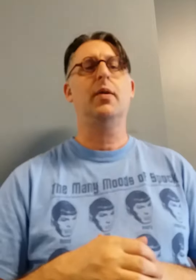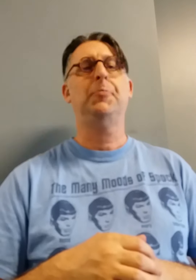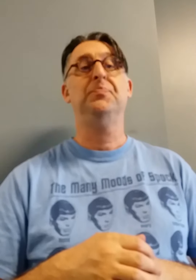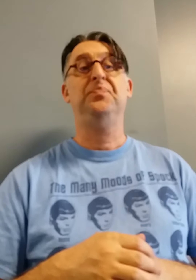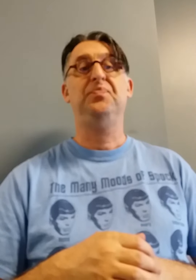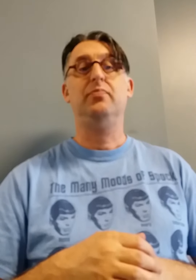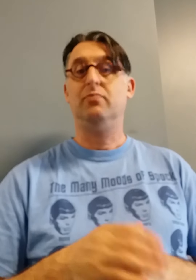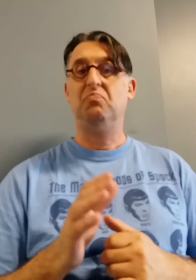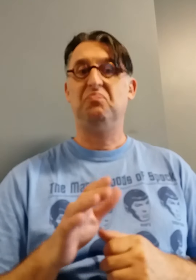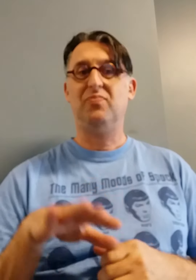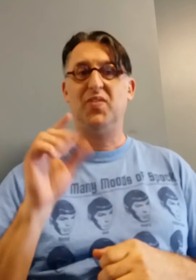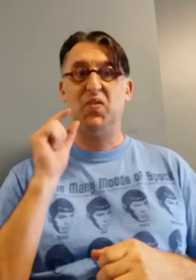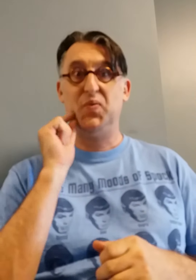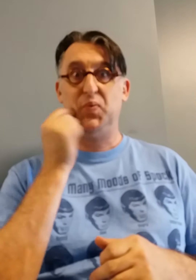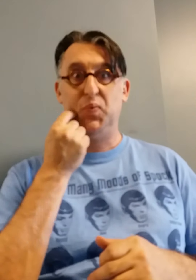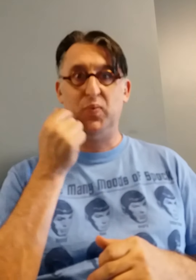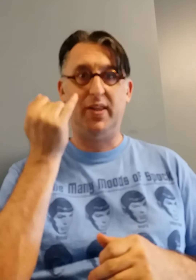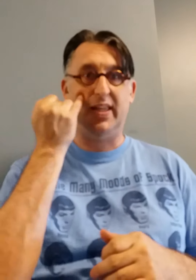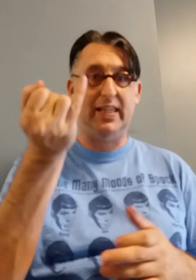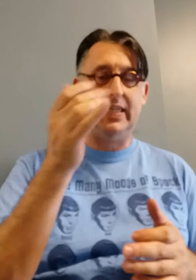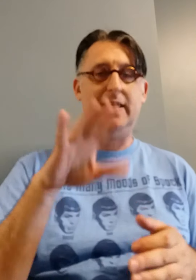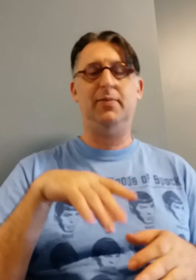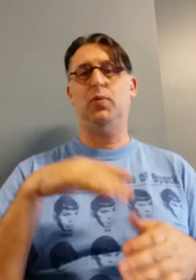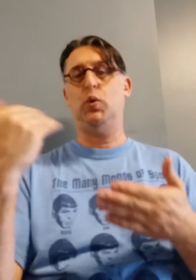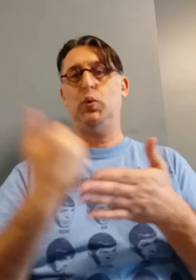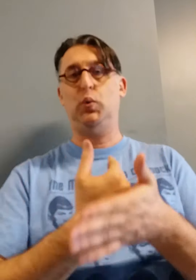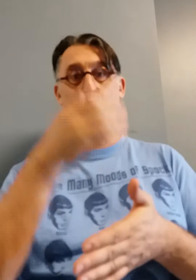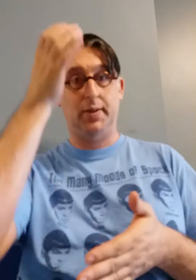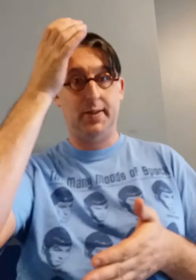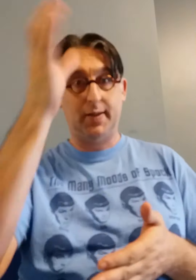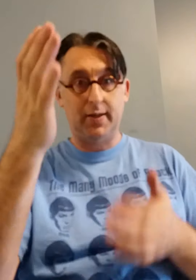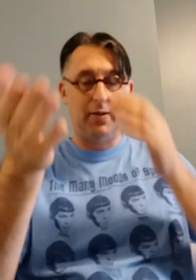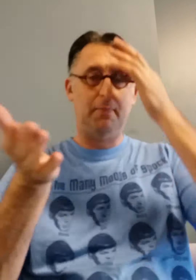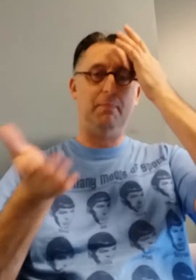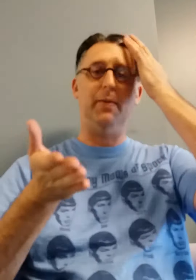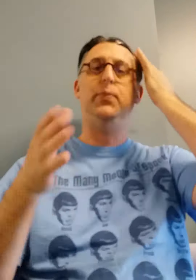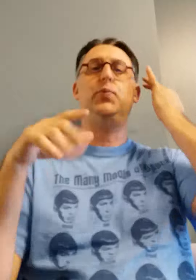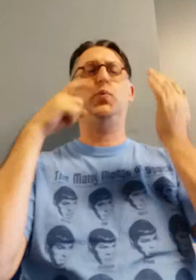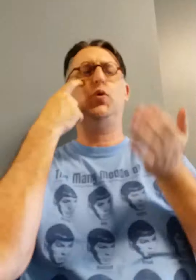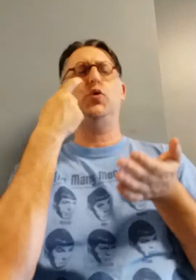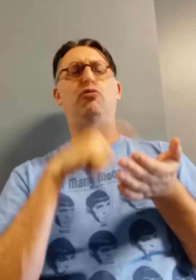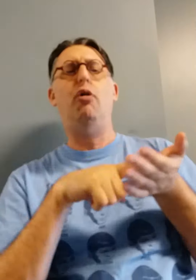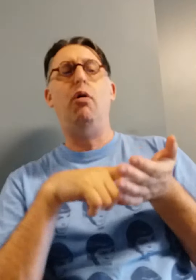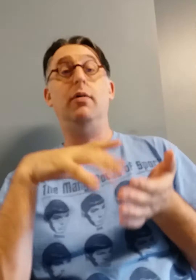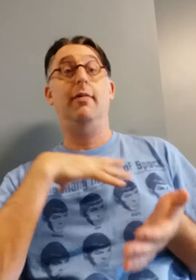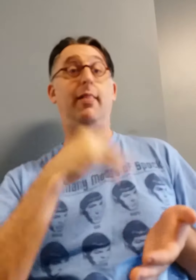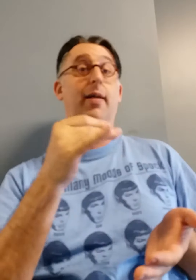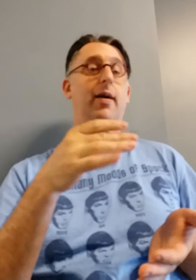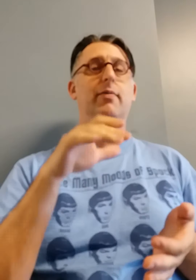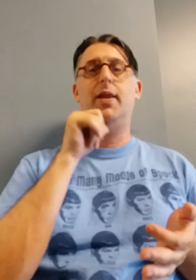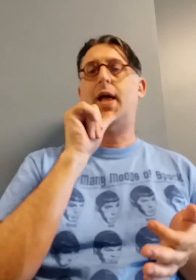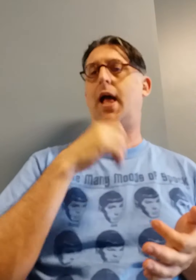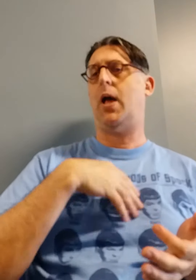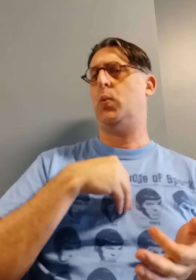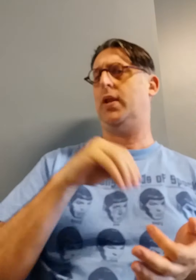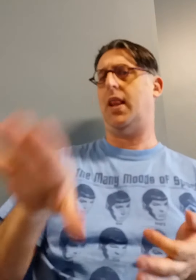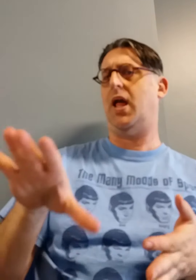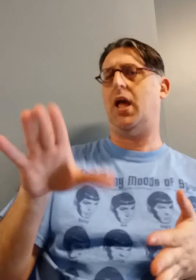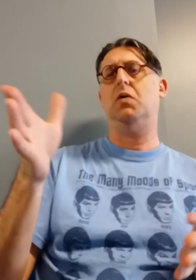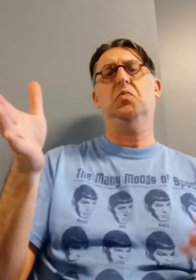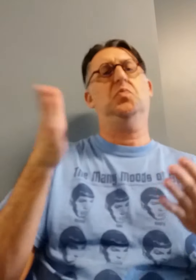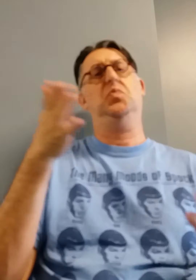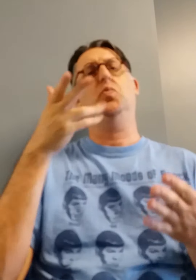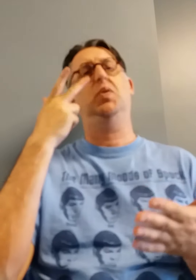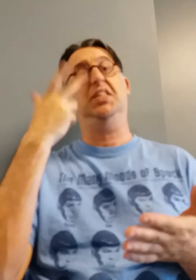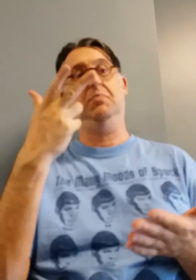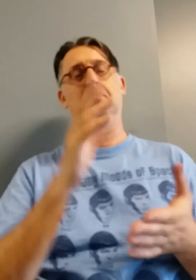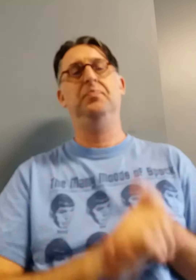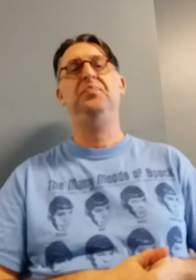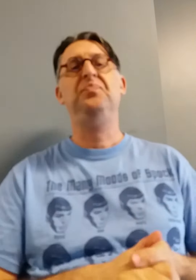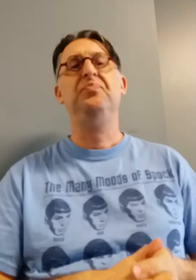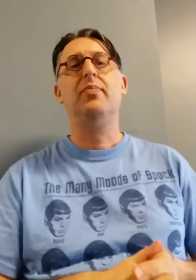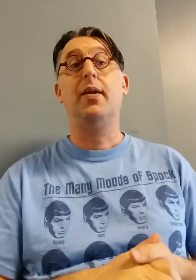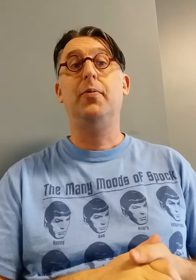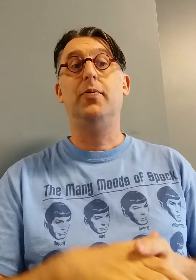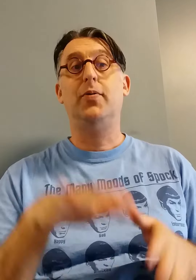cool place, with new concept... Maybe check it out... Like/dislike... We'll see...